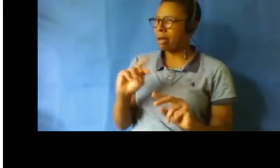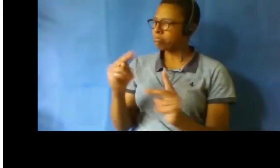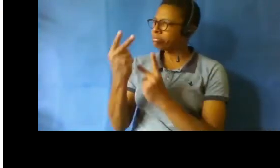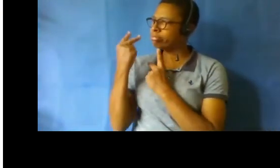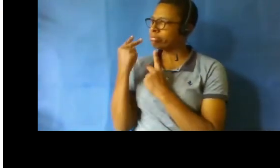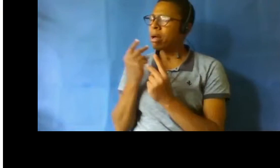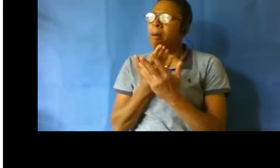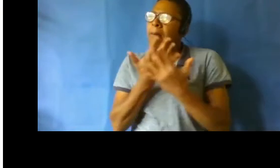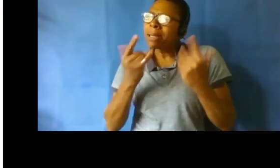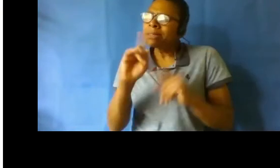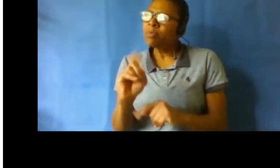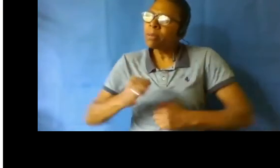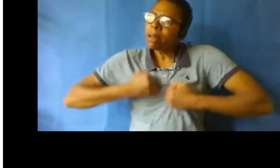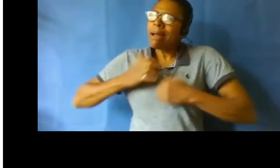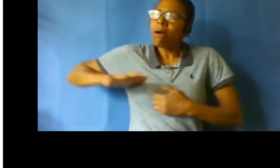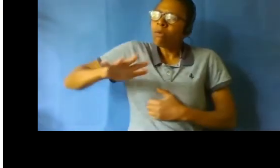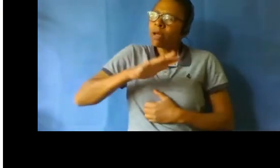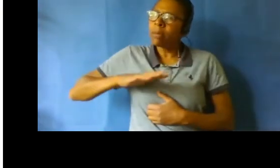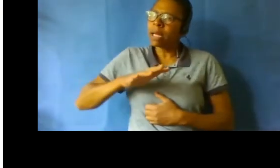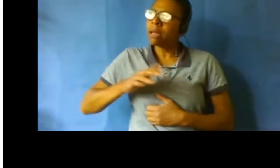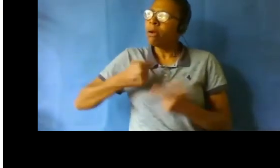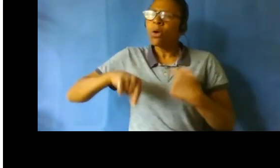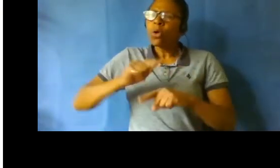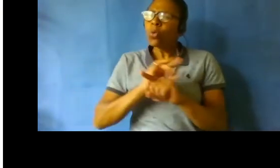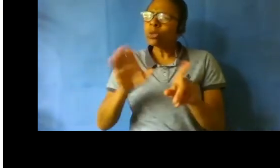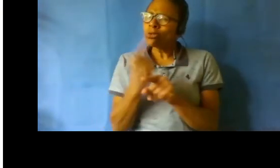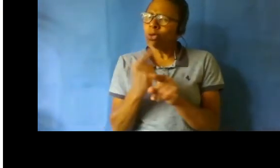severe postnatal depression when she had me she told me I didn't smile until I